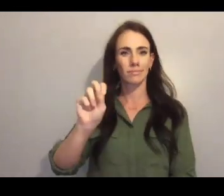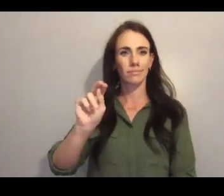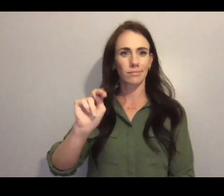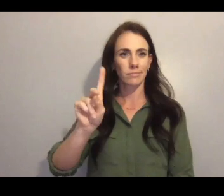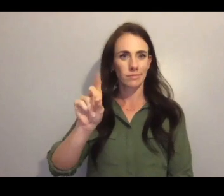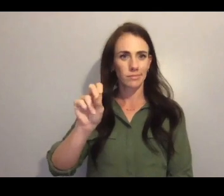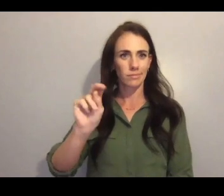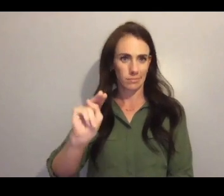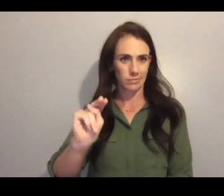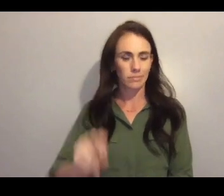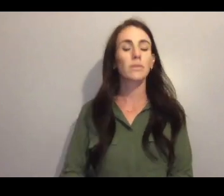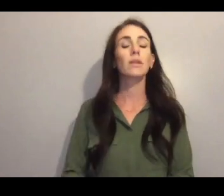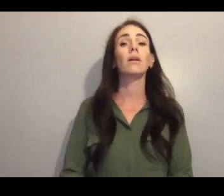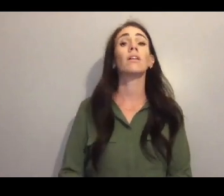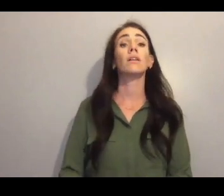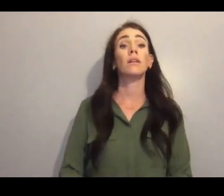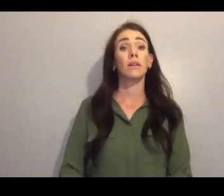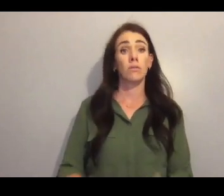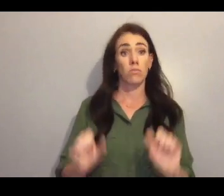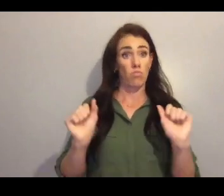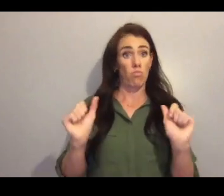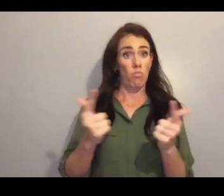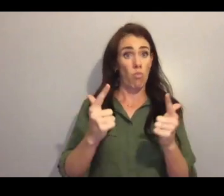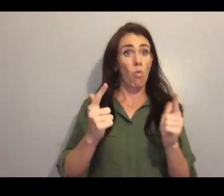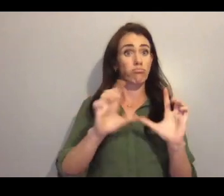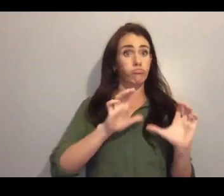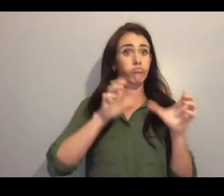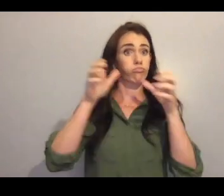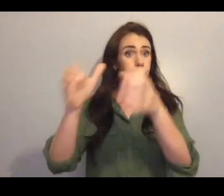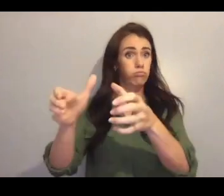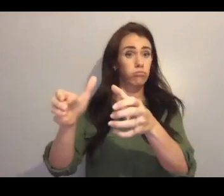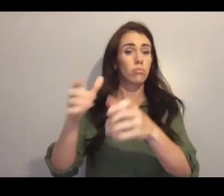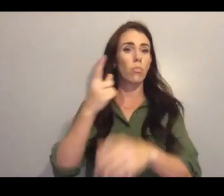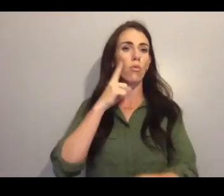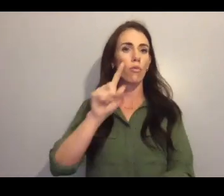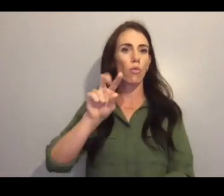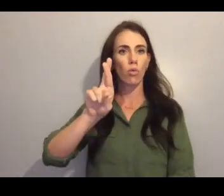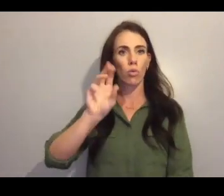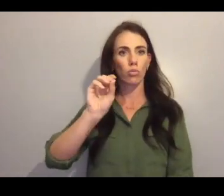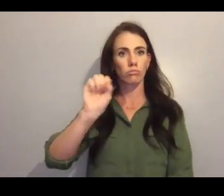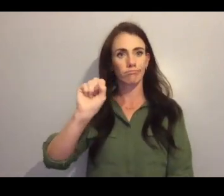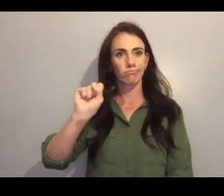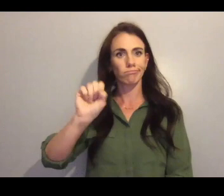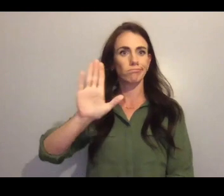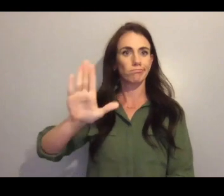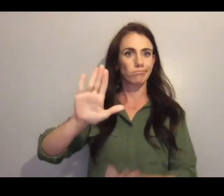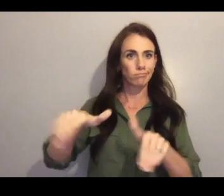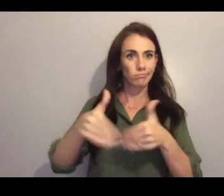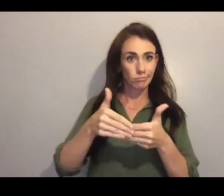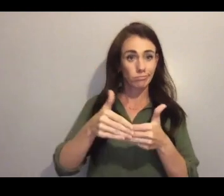no, I'm sorry it's London. So all of them travel to uh London for